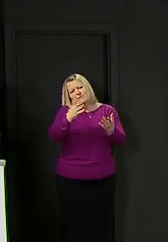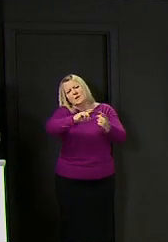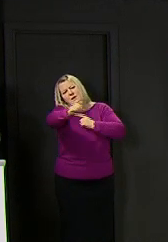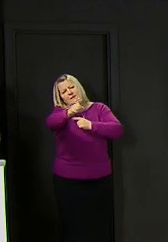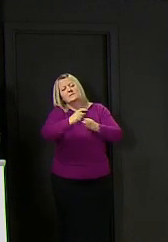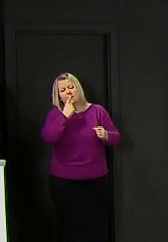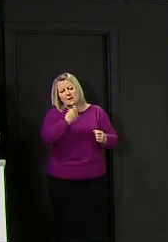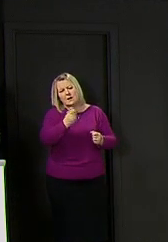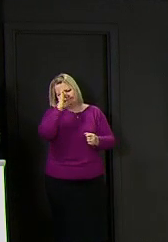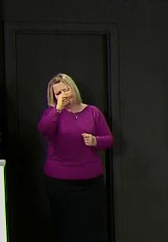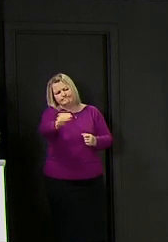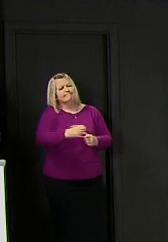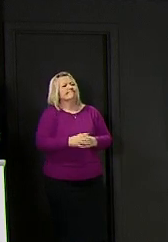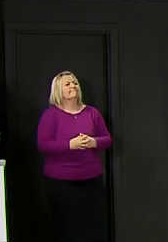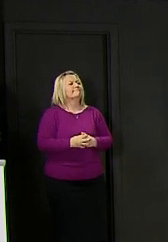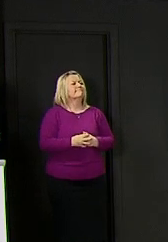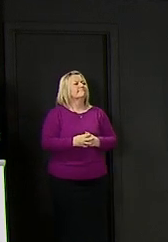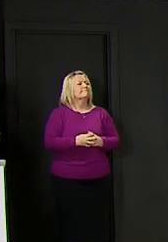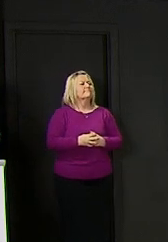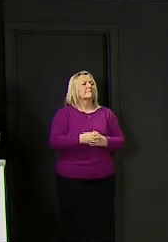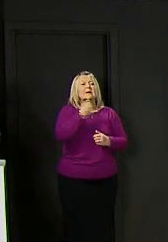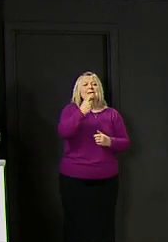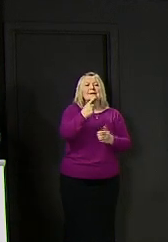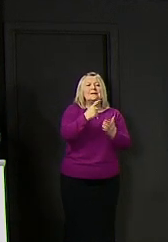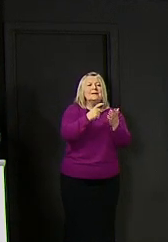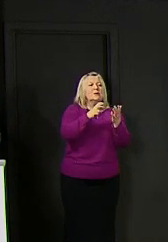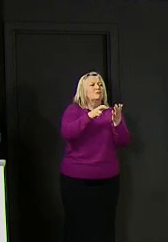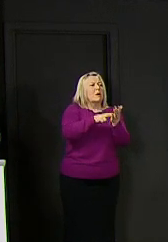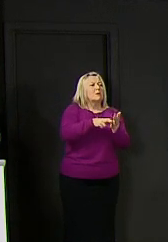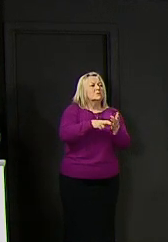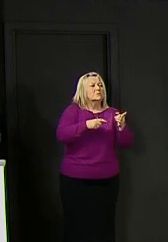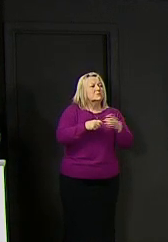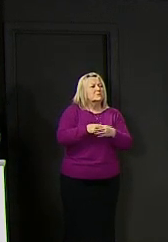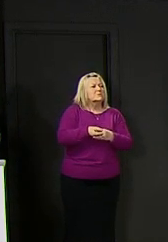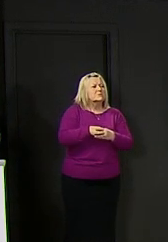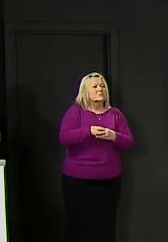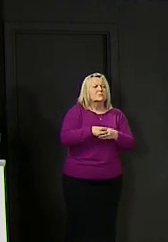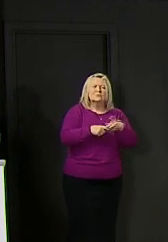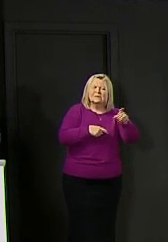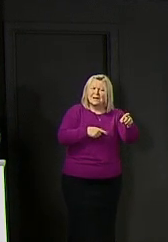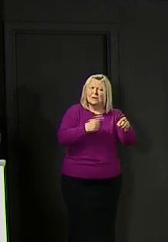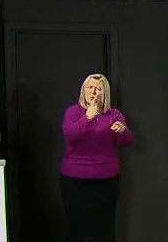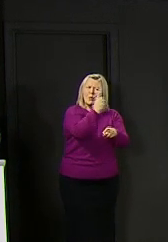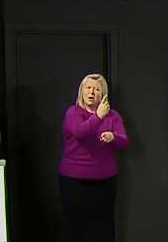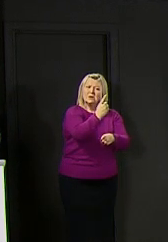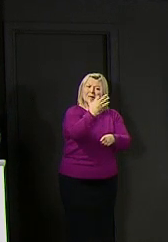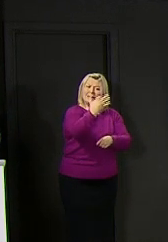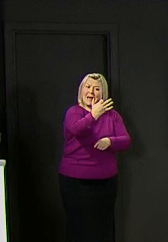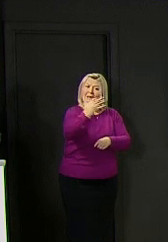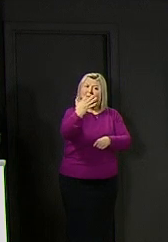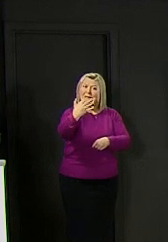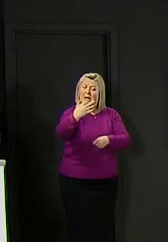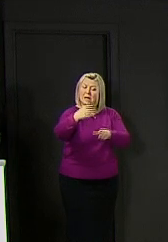Good afternoon First Minister. You said today there was 199 patients in ICU. Can you tell